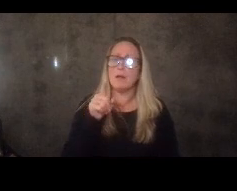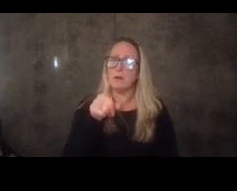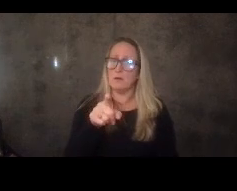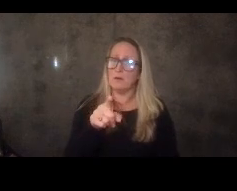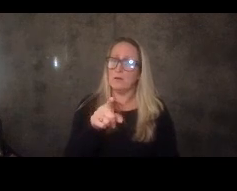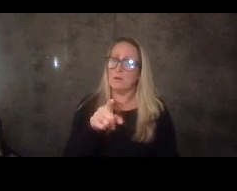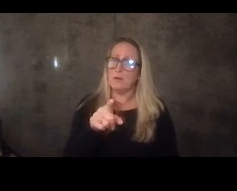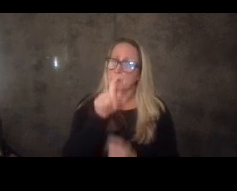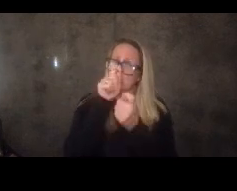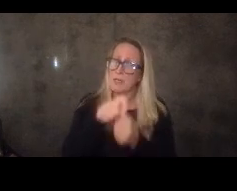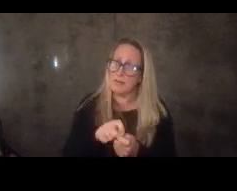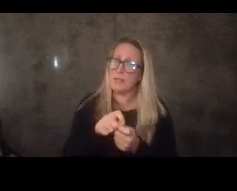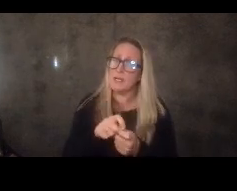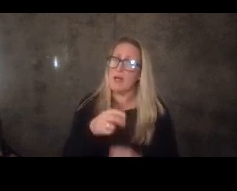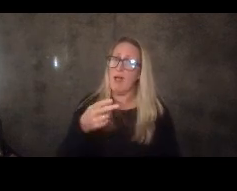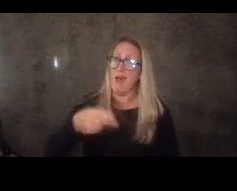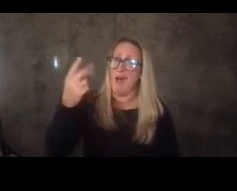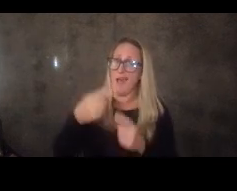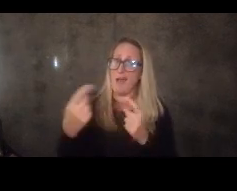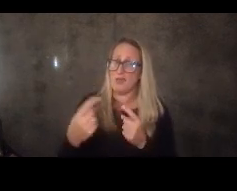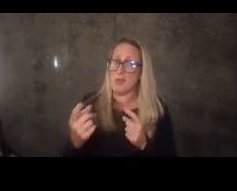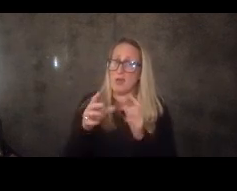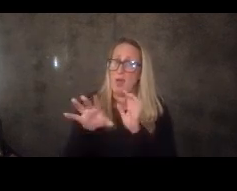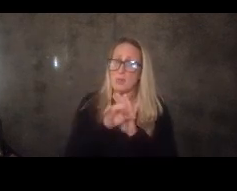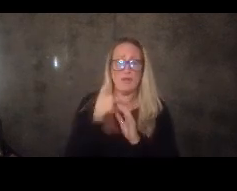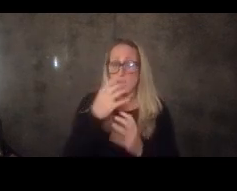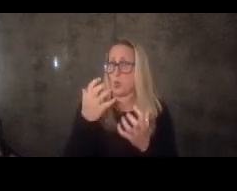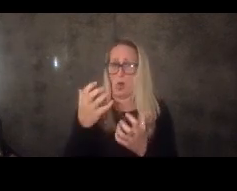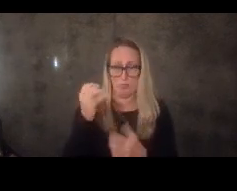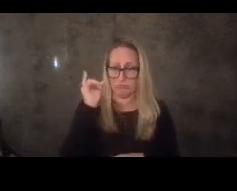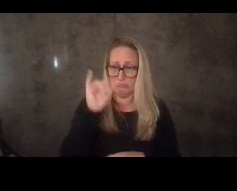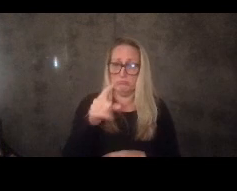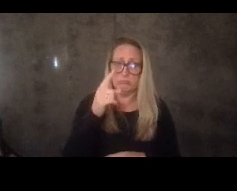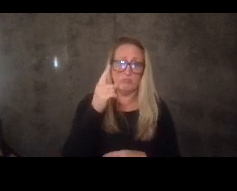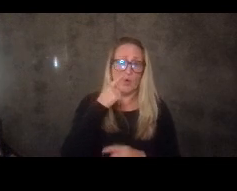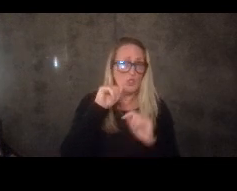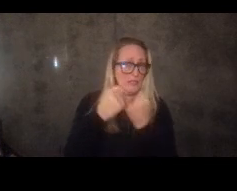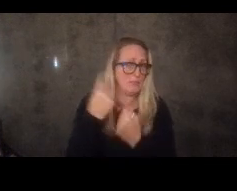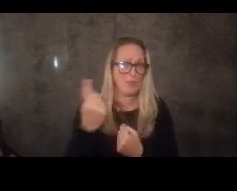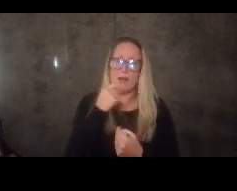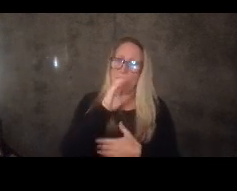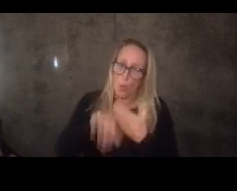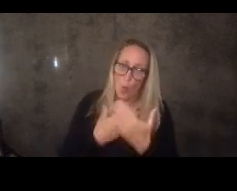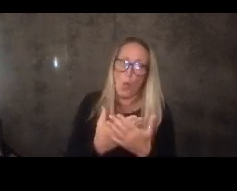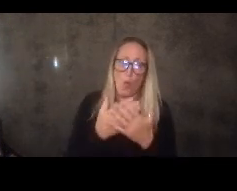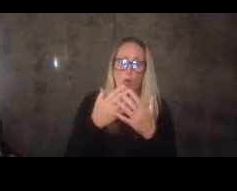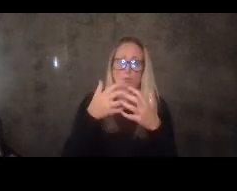specific to teams high contrast options, so if you want to just high contrast on just teams instead of your whole device, you could actually have that with this